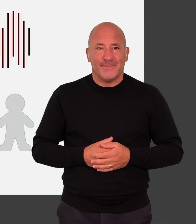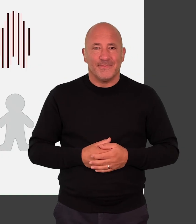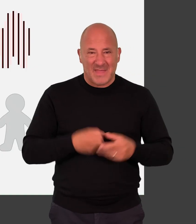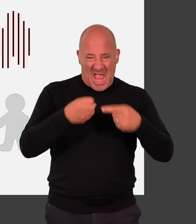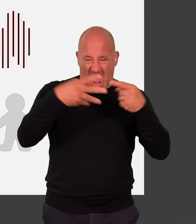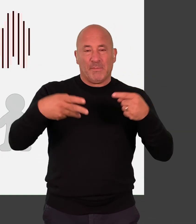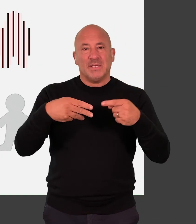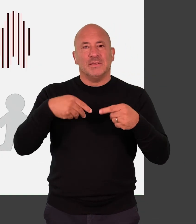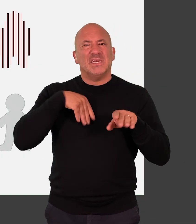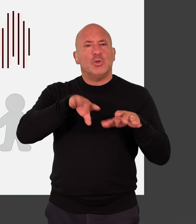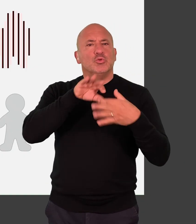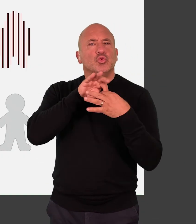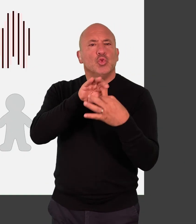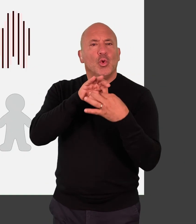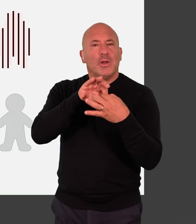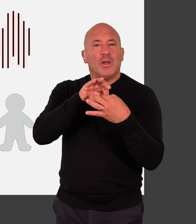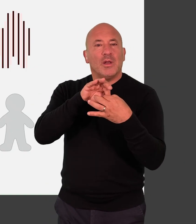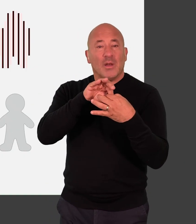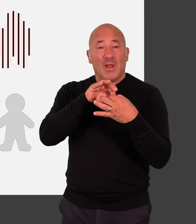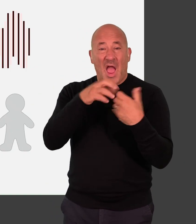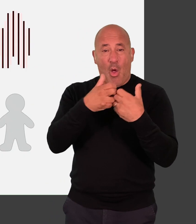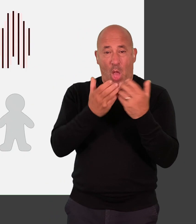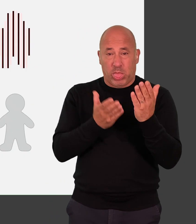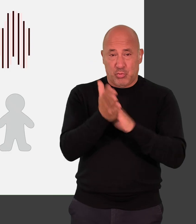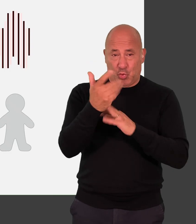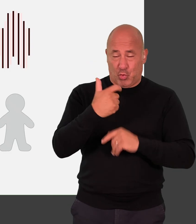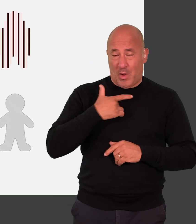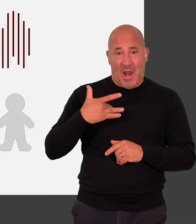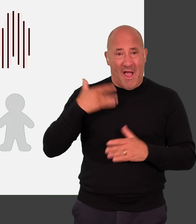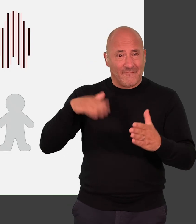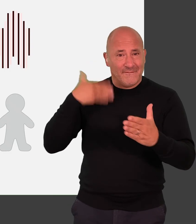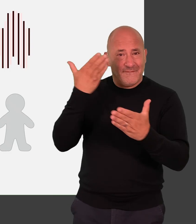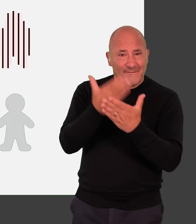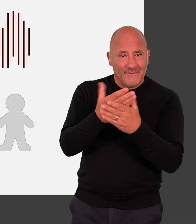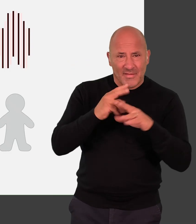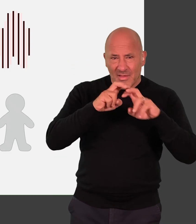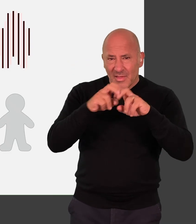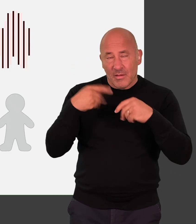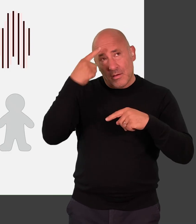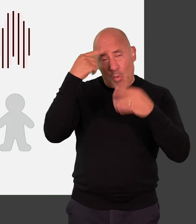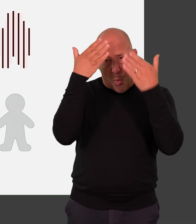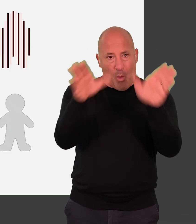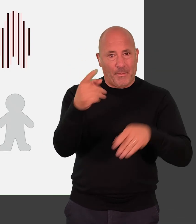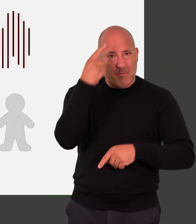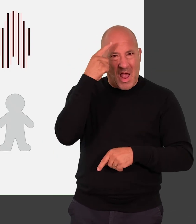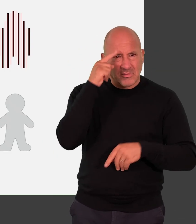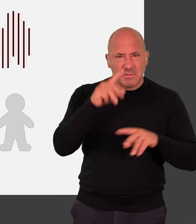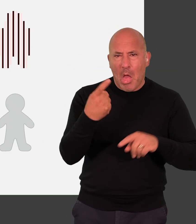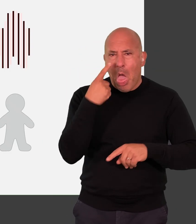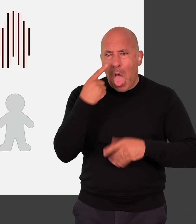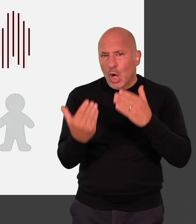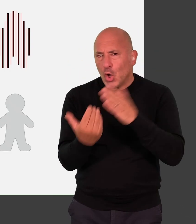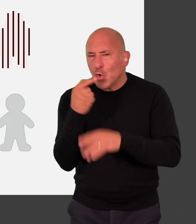In tune elements may be discovered throughout a person’s life. And exploring with an open mind by trying new things